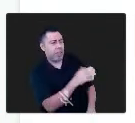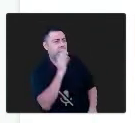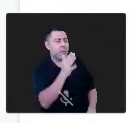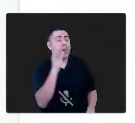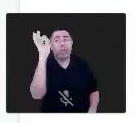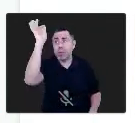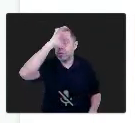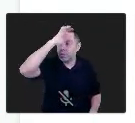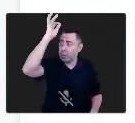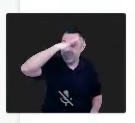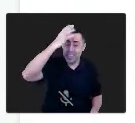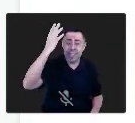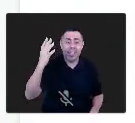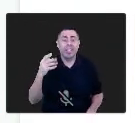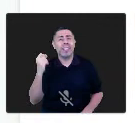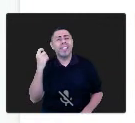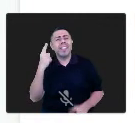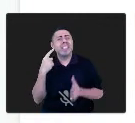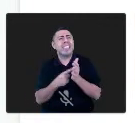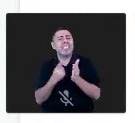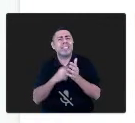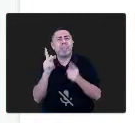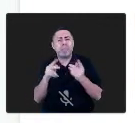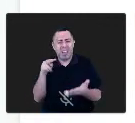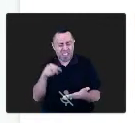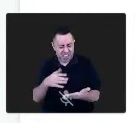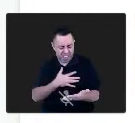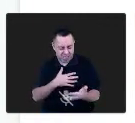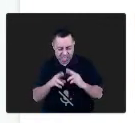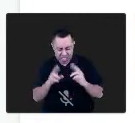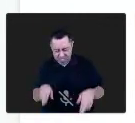oh i'm not getting hit someone you know i don't feel great oh no one's seizing my value it's not